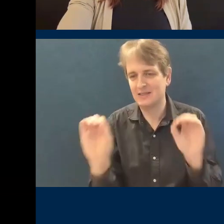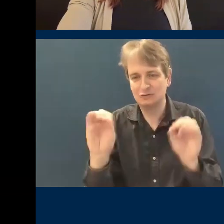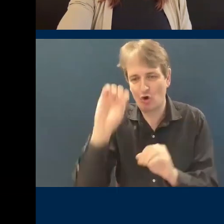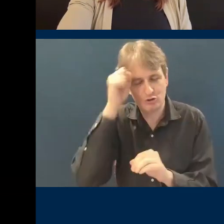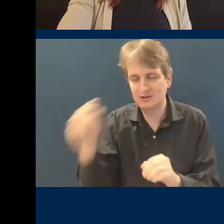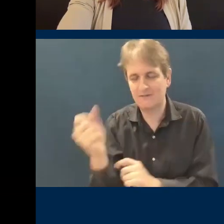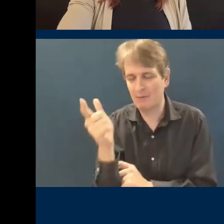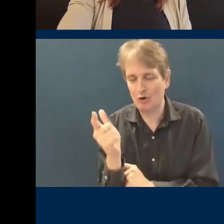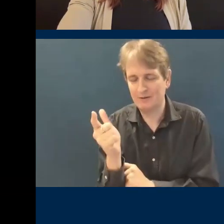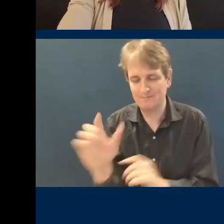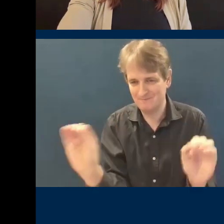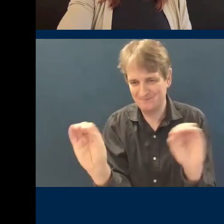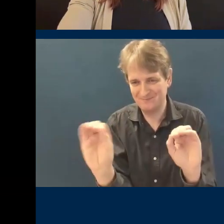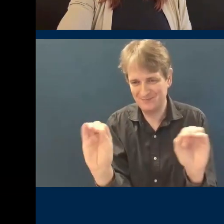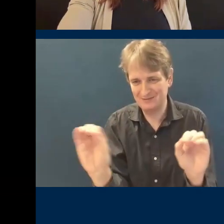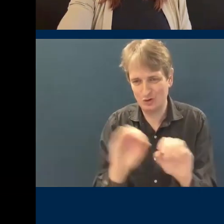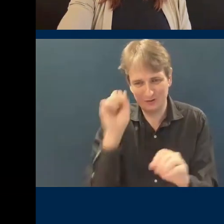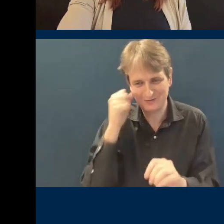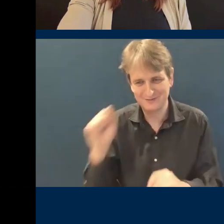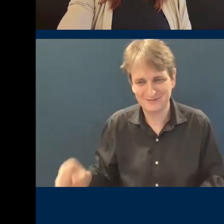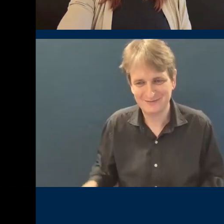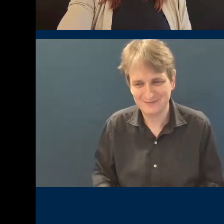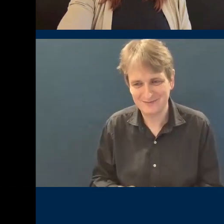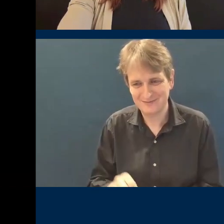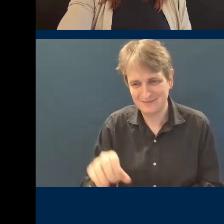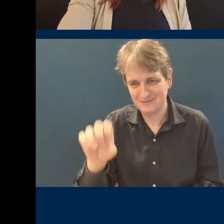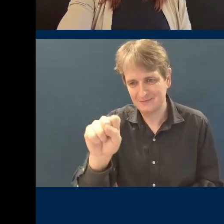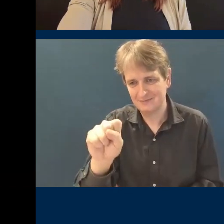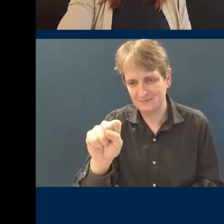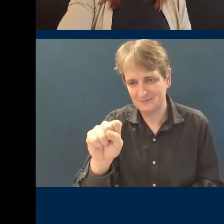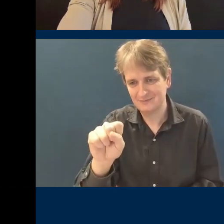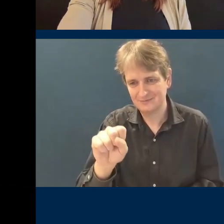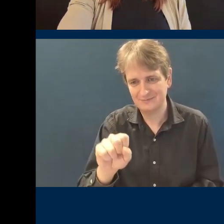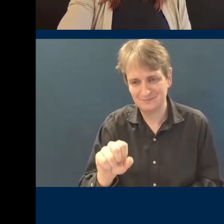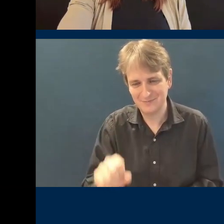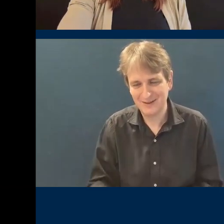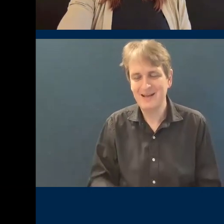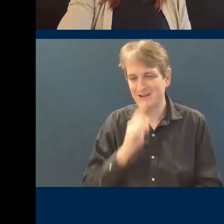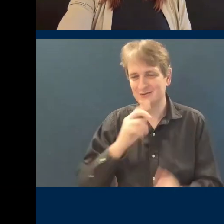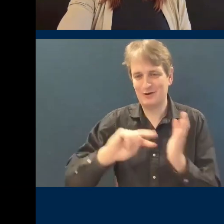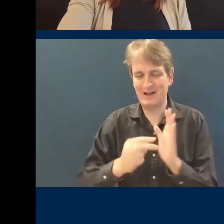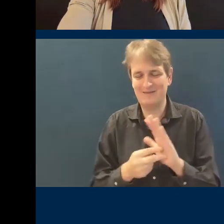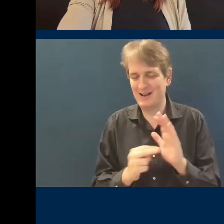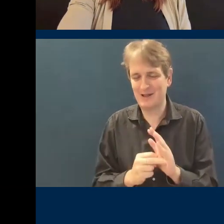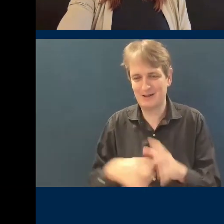But this is not, you know, there is no silver bullet for providing access.